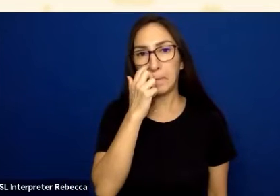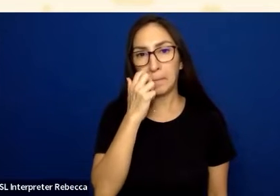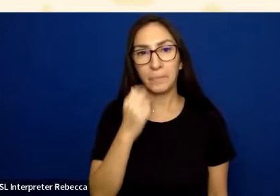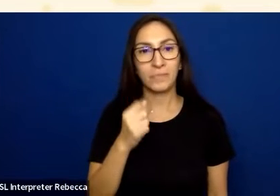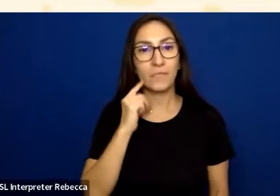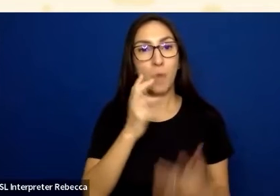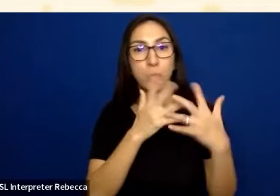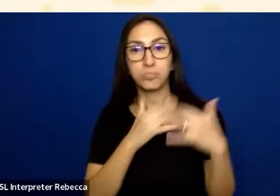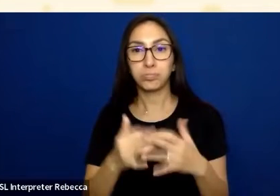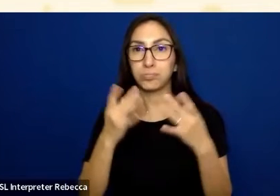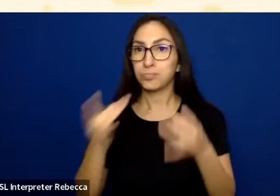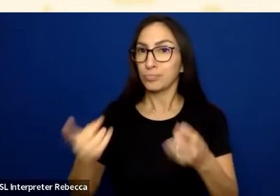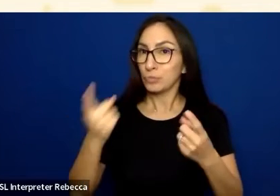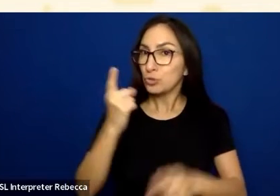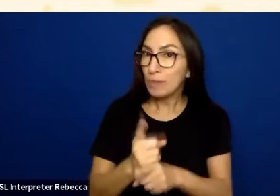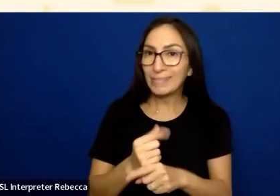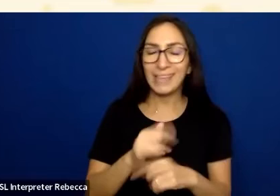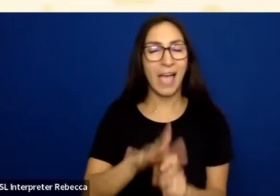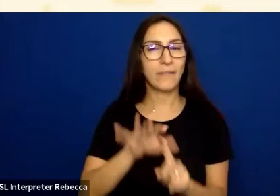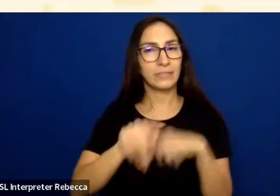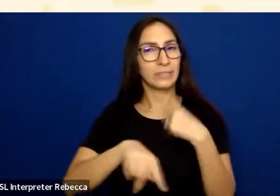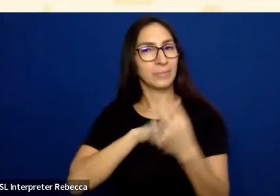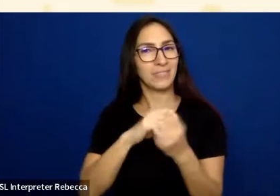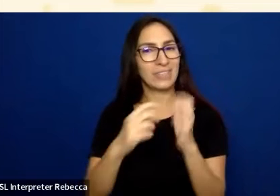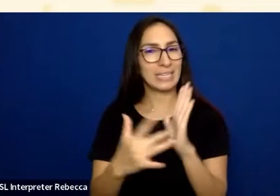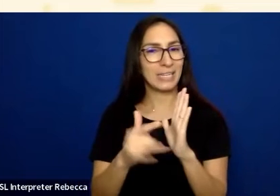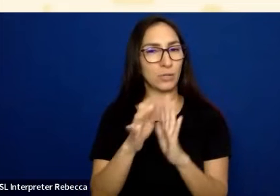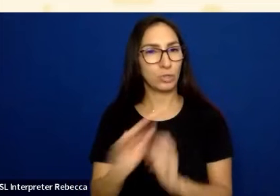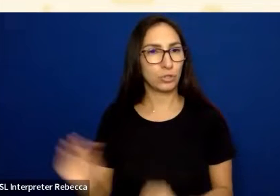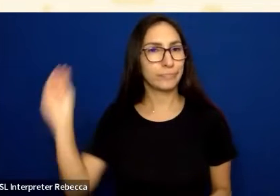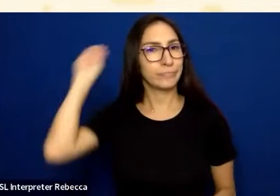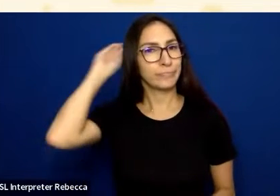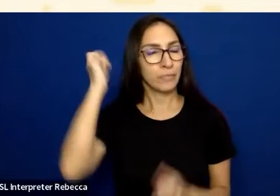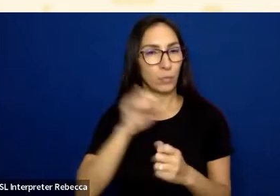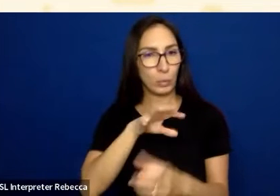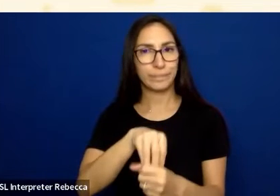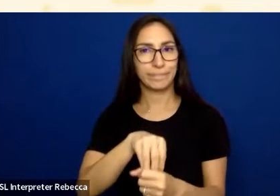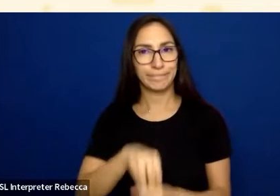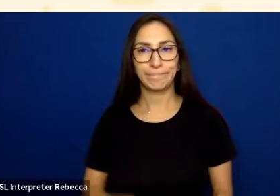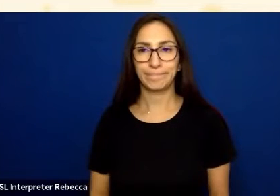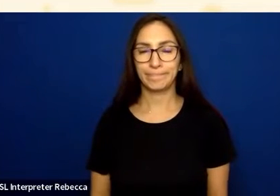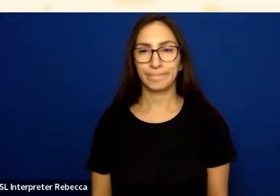that we should be keeping in mind.